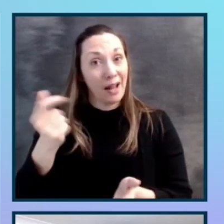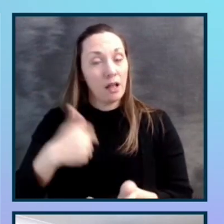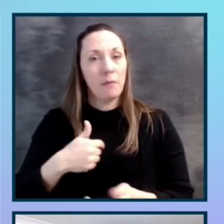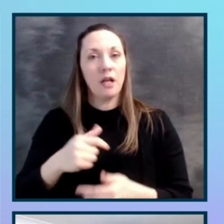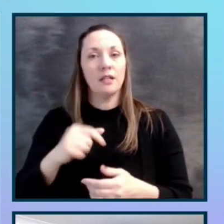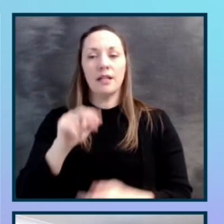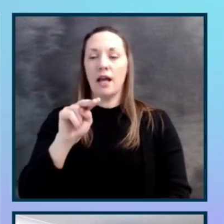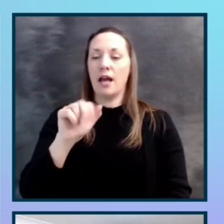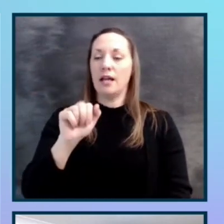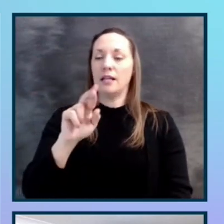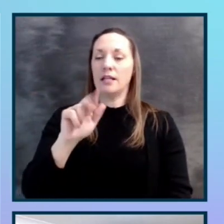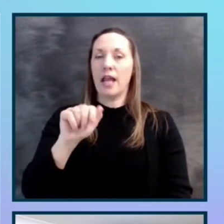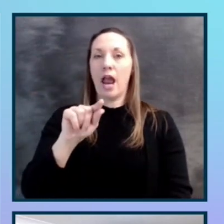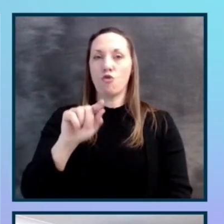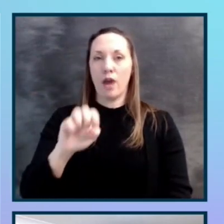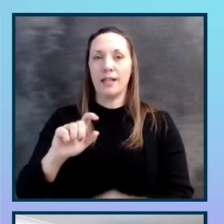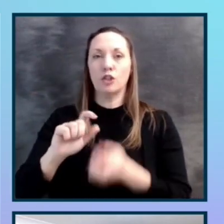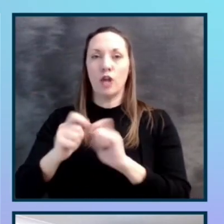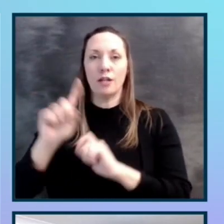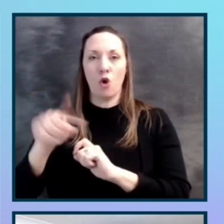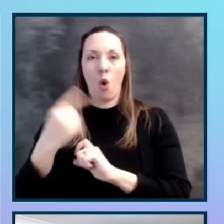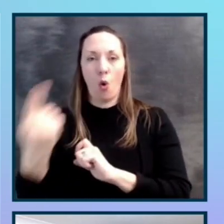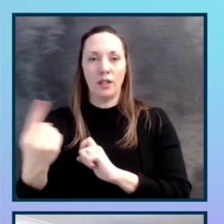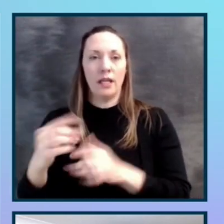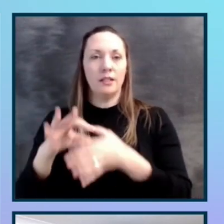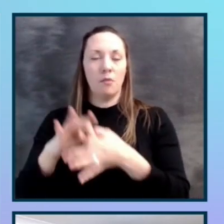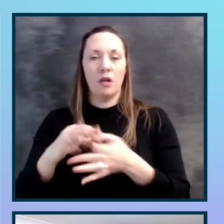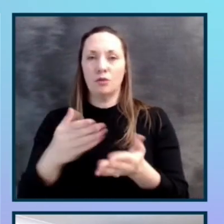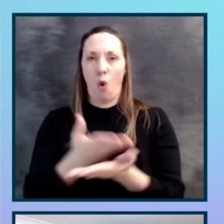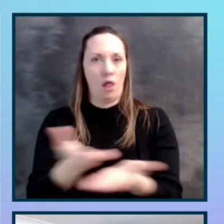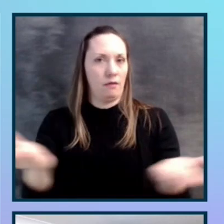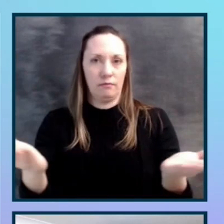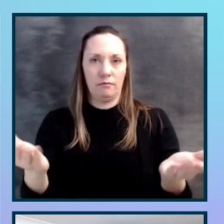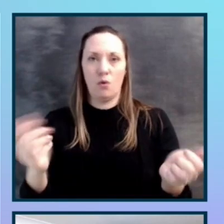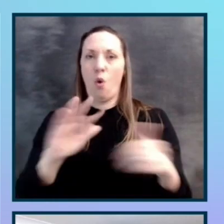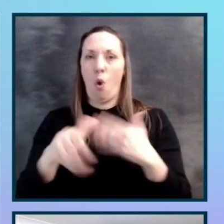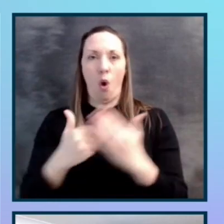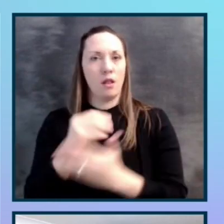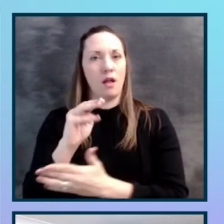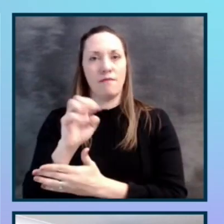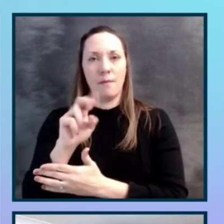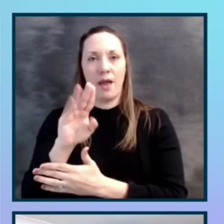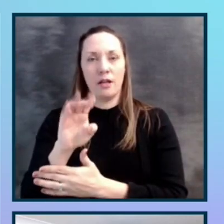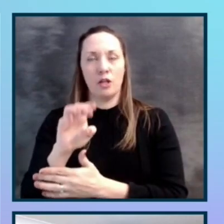applies across everything. So all of the menus, it removes all of that filler text.